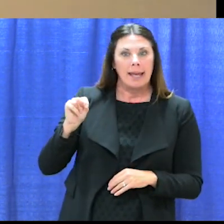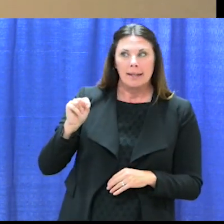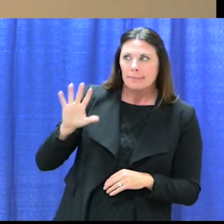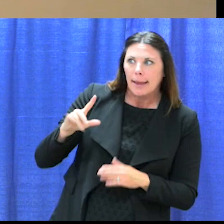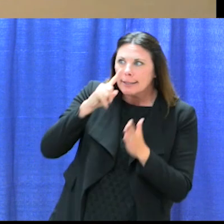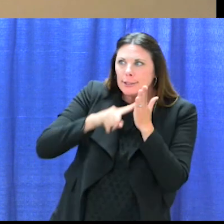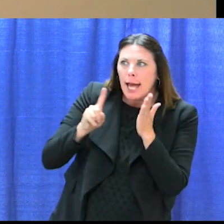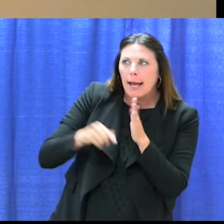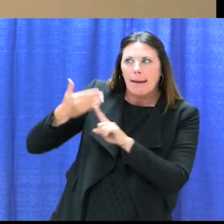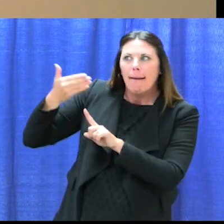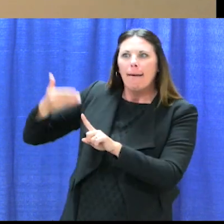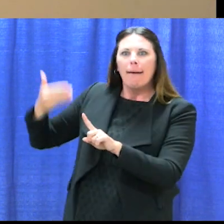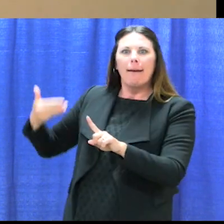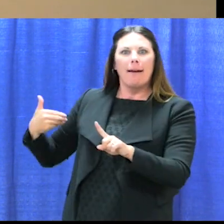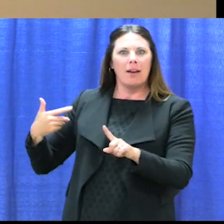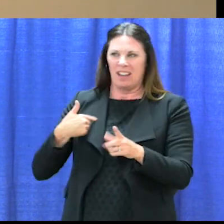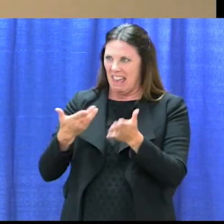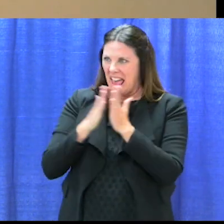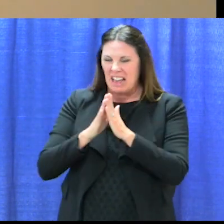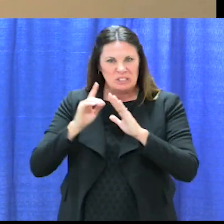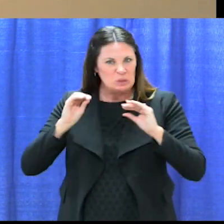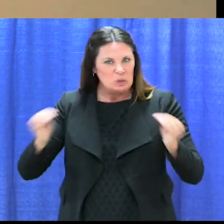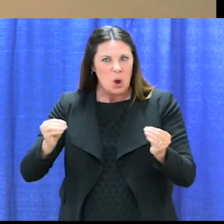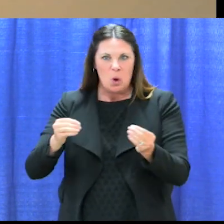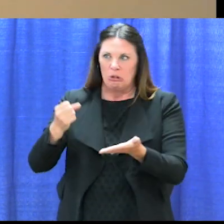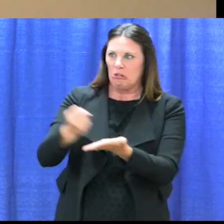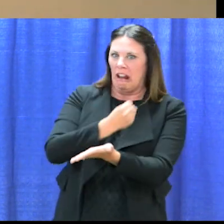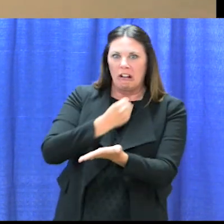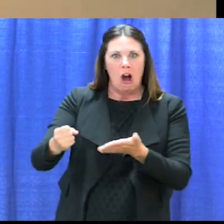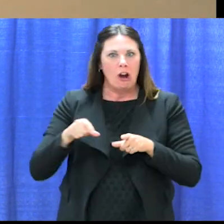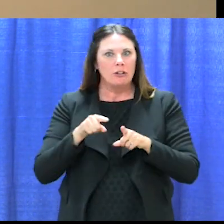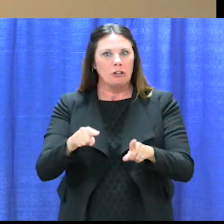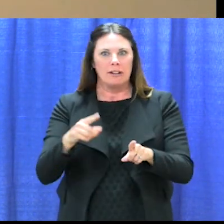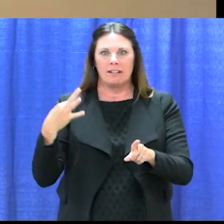We do not ask for any kind of credit card or any payment during the application process.